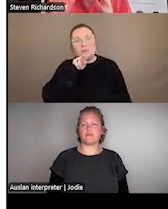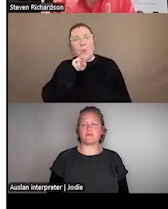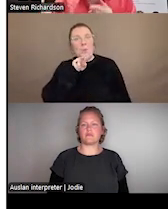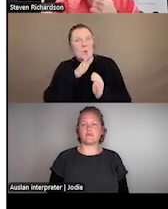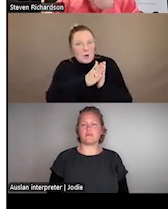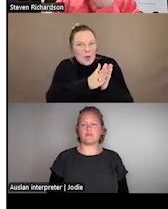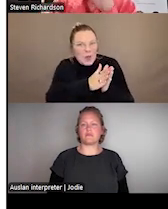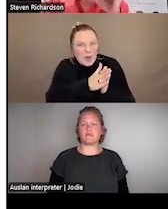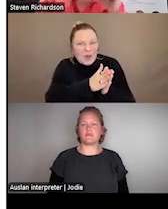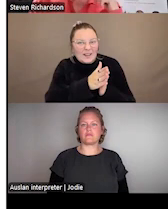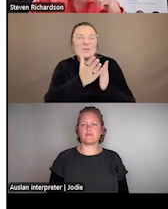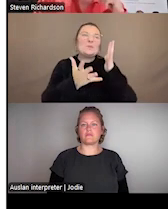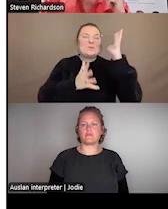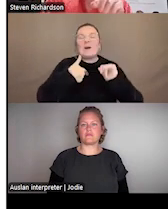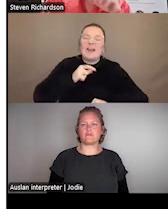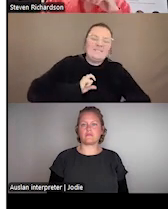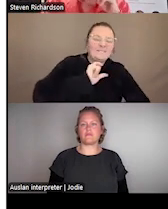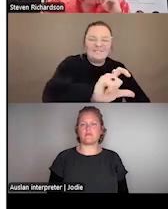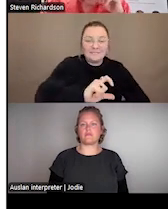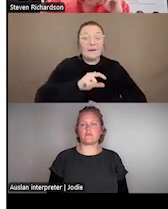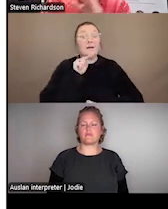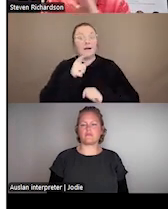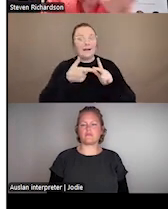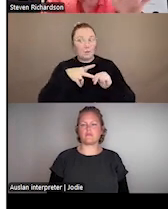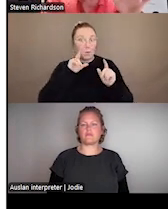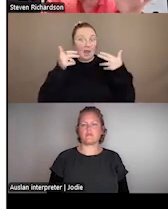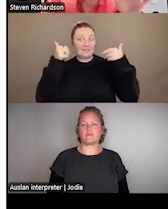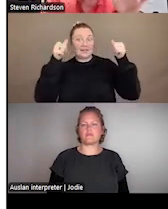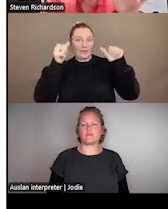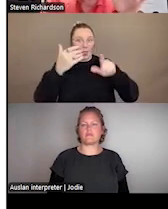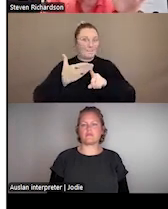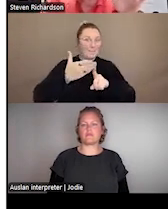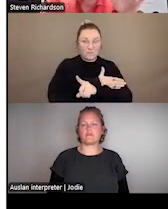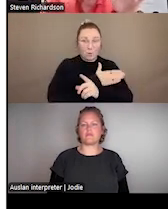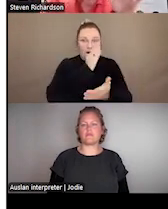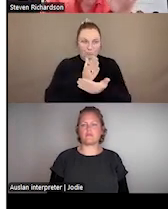asking will jump on board. If they see you looking successful even before you have really started,